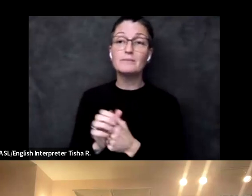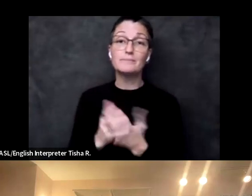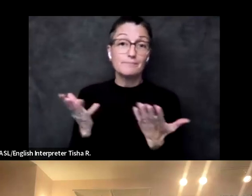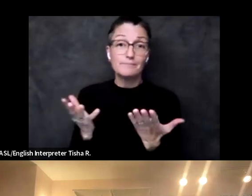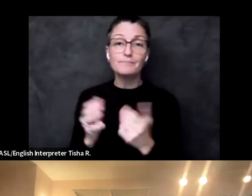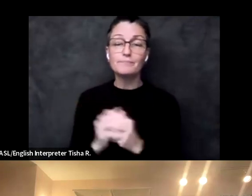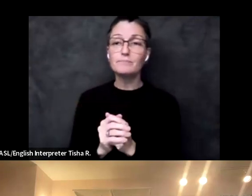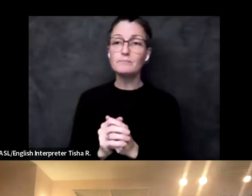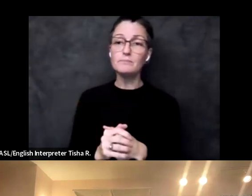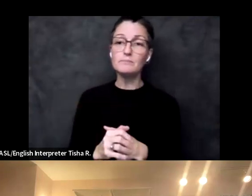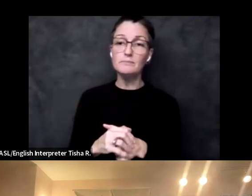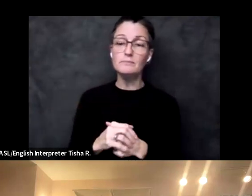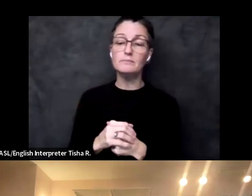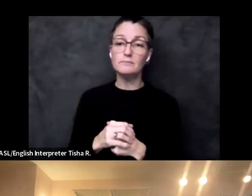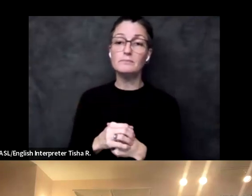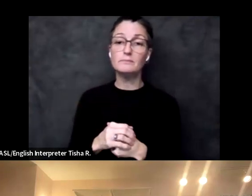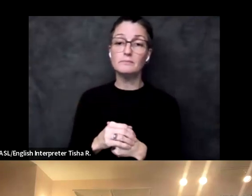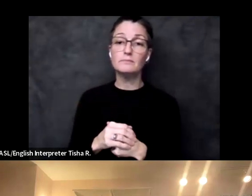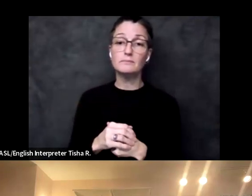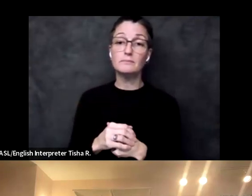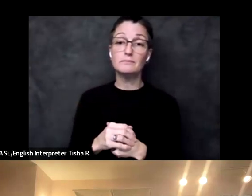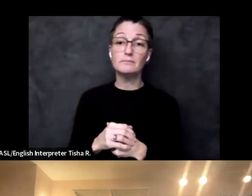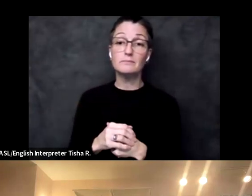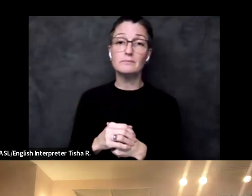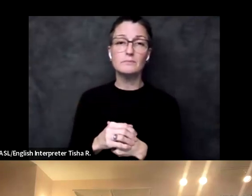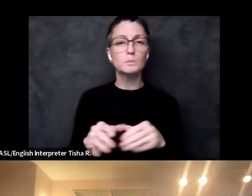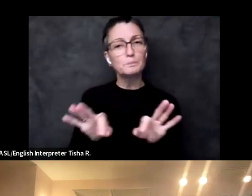being, being taken seriously and like,